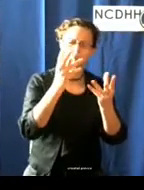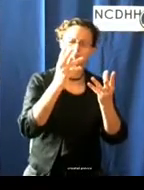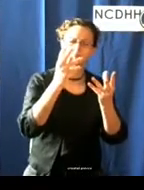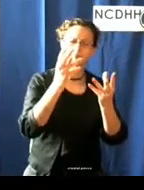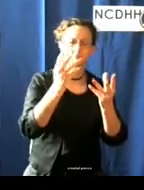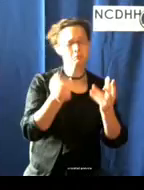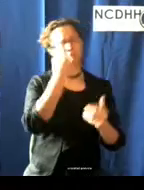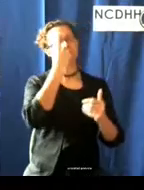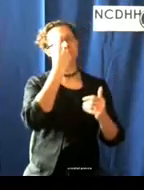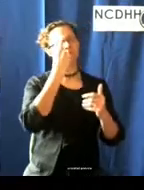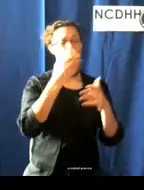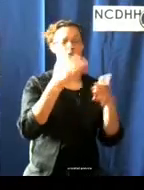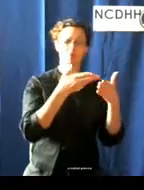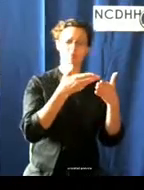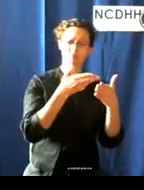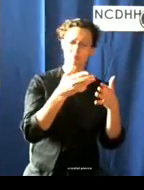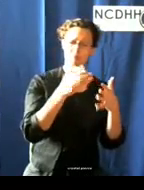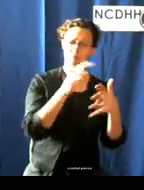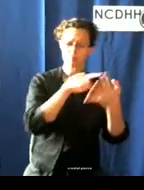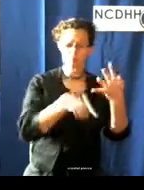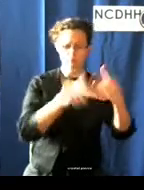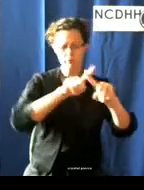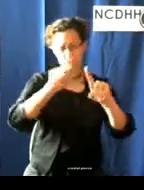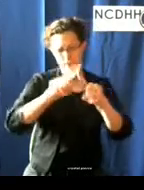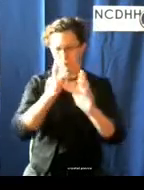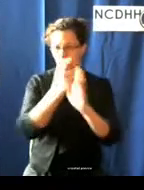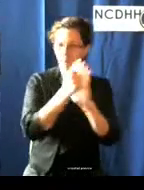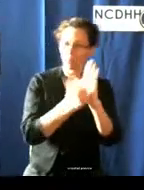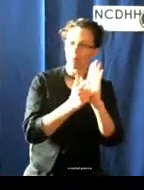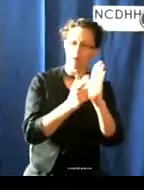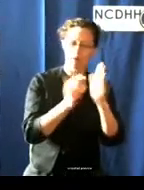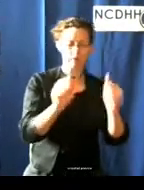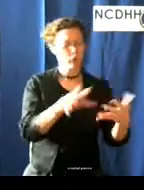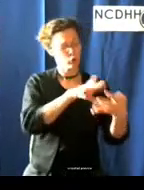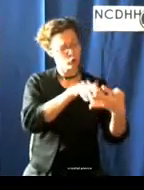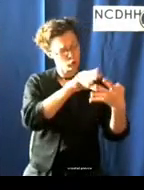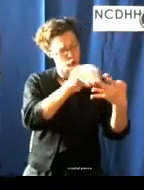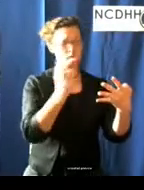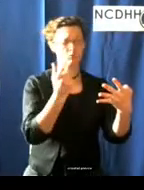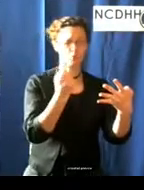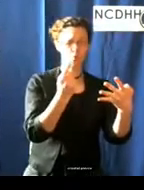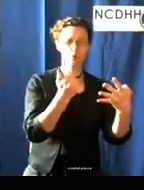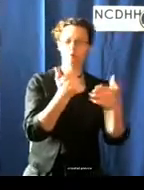THAT YOU CAN USE TO HELP YOU ADVOCATE FOR YOURSELF IN THE COMMUNITY